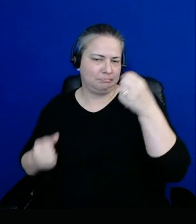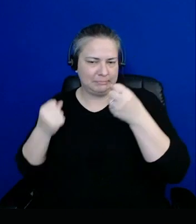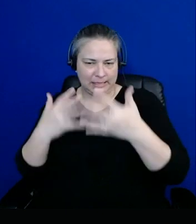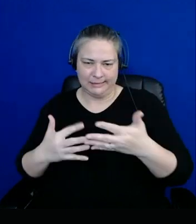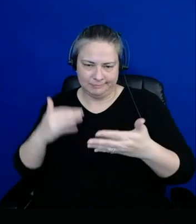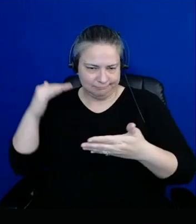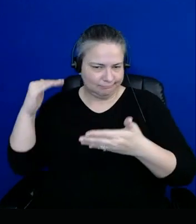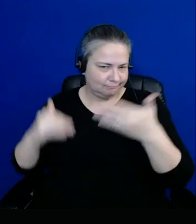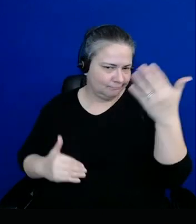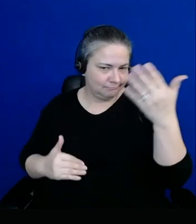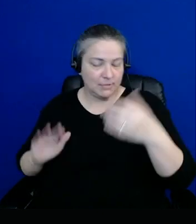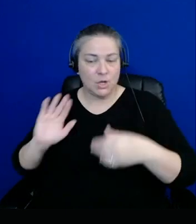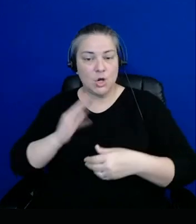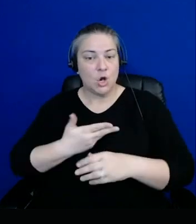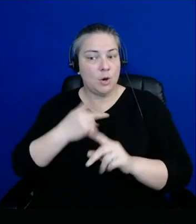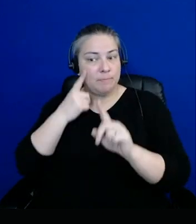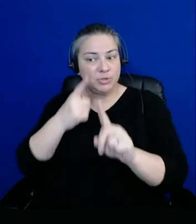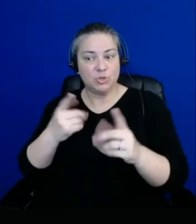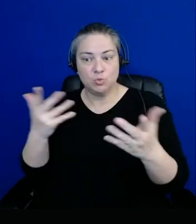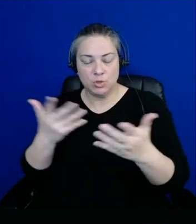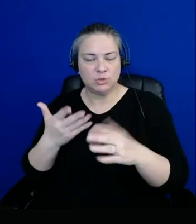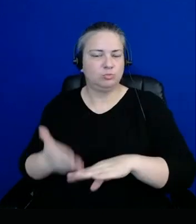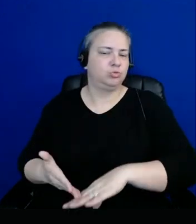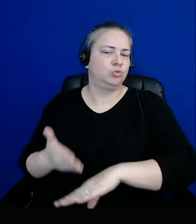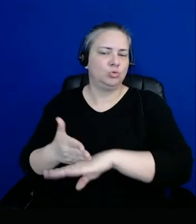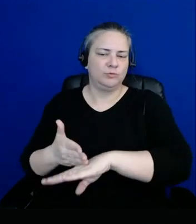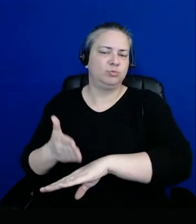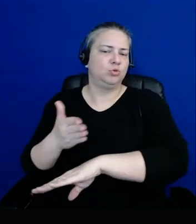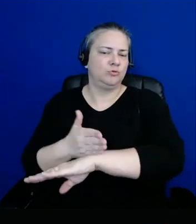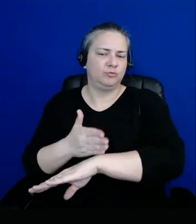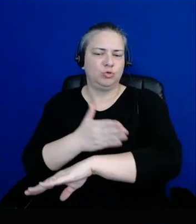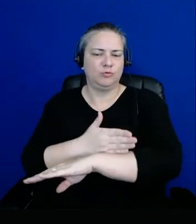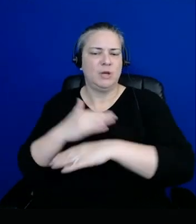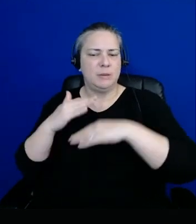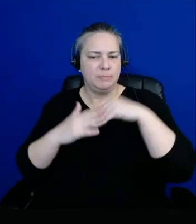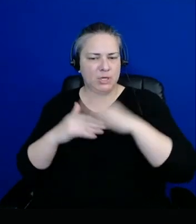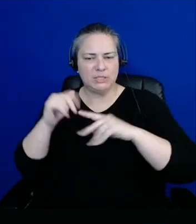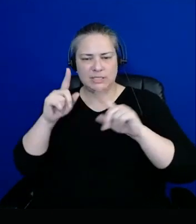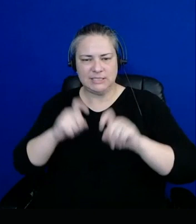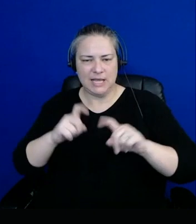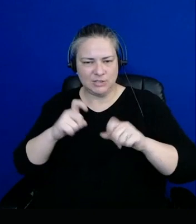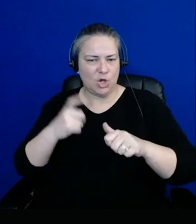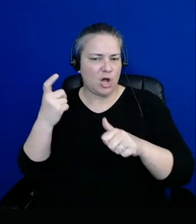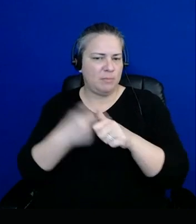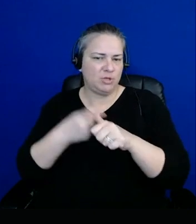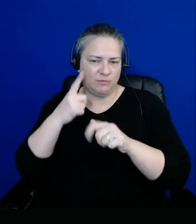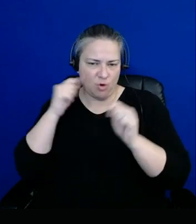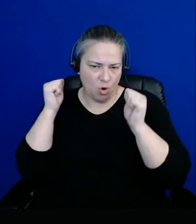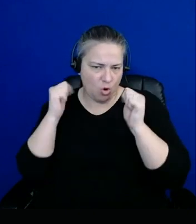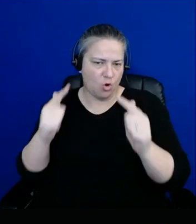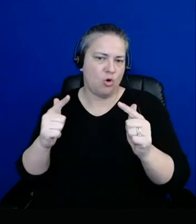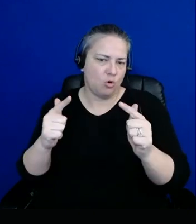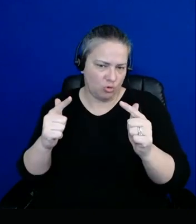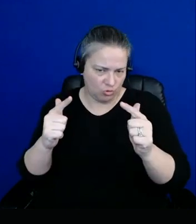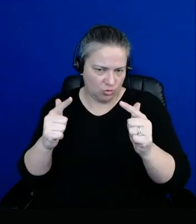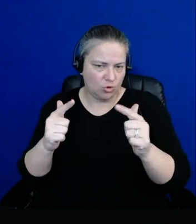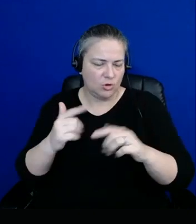Our mission is a continuous improvement to the build and test automation running on all platforms to help prevent new